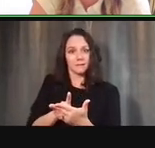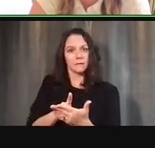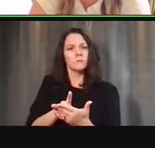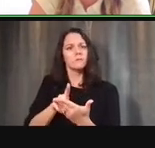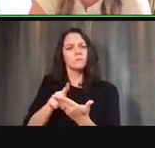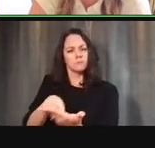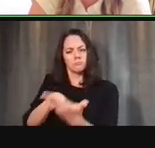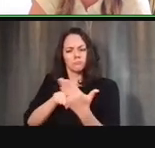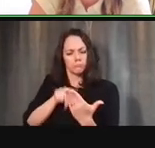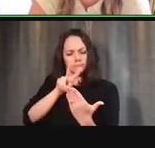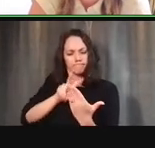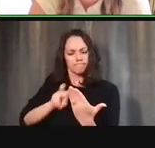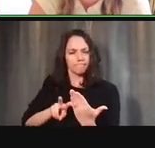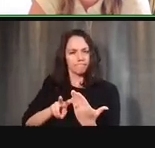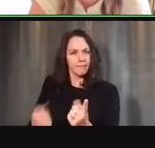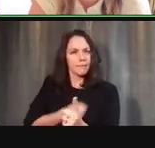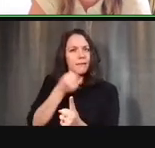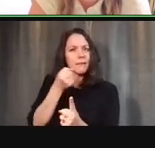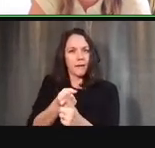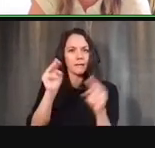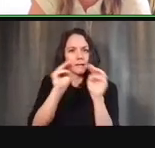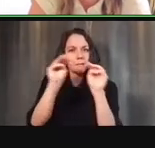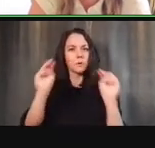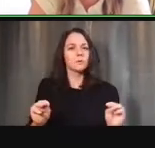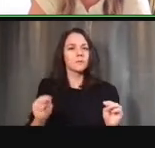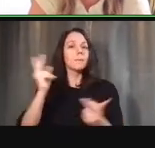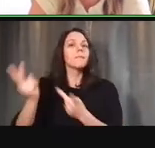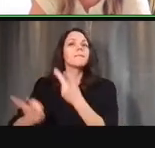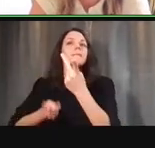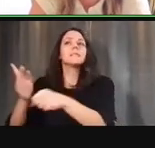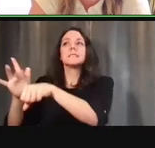of Museum visitation and programs on people's well being.